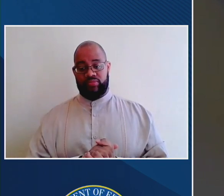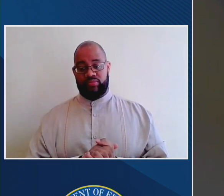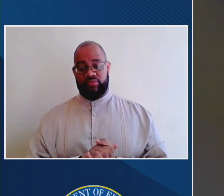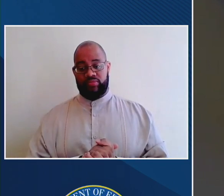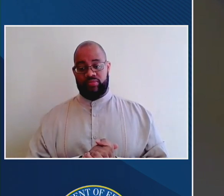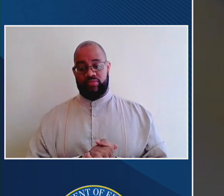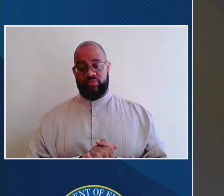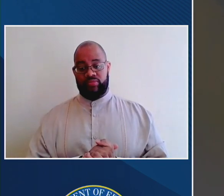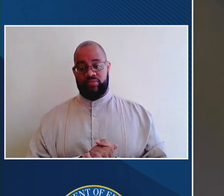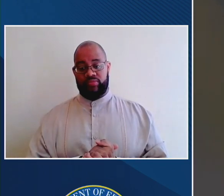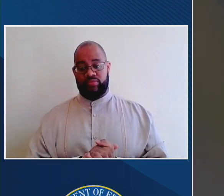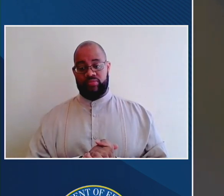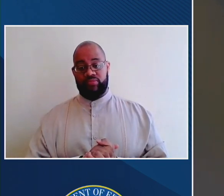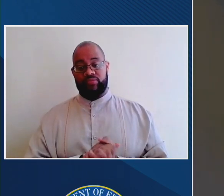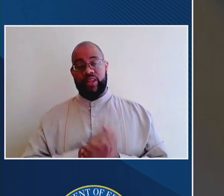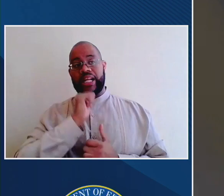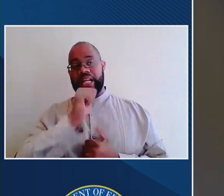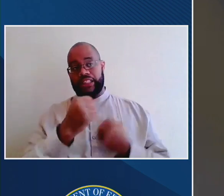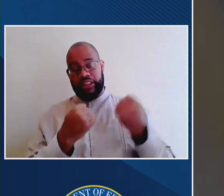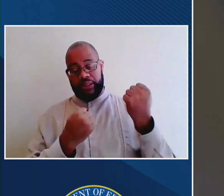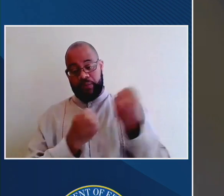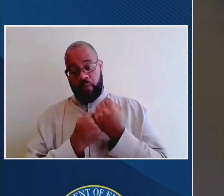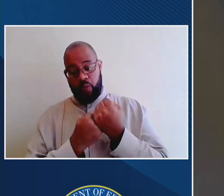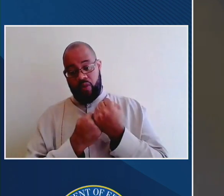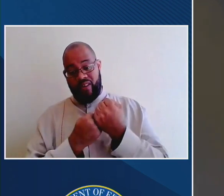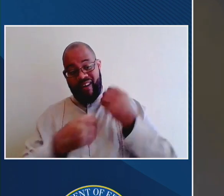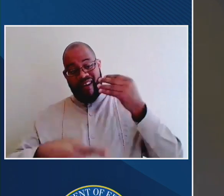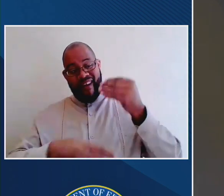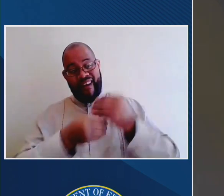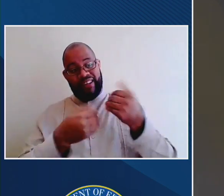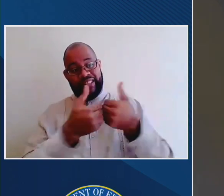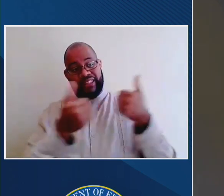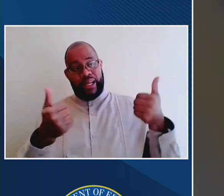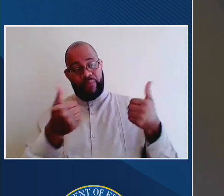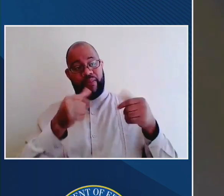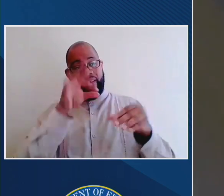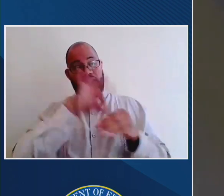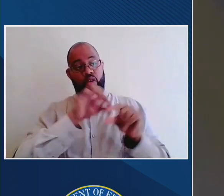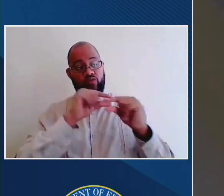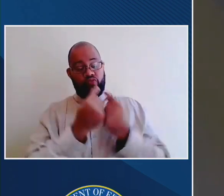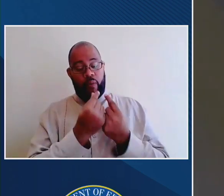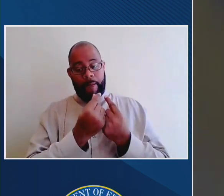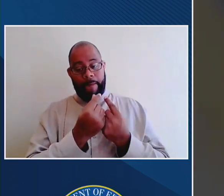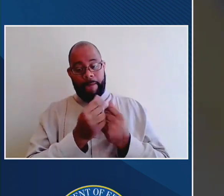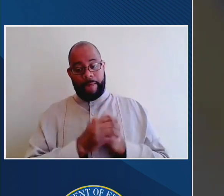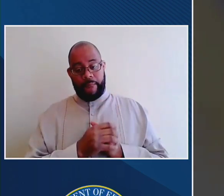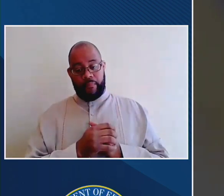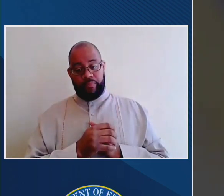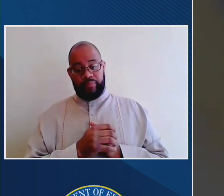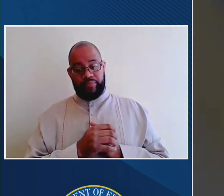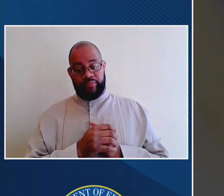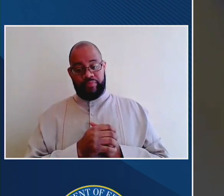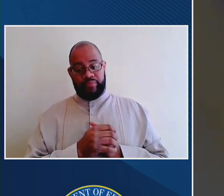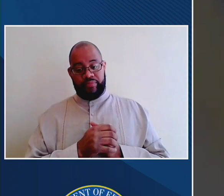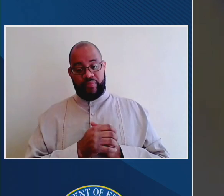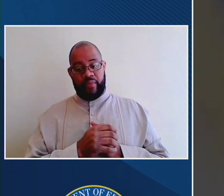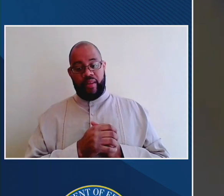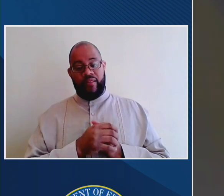not in support of adding a separate constituency of distance ed, indicating at least one .